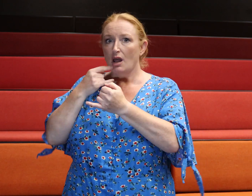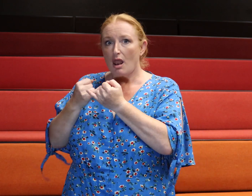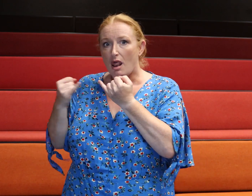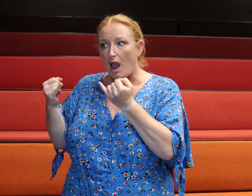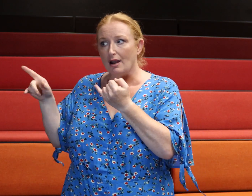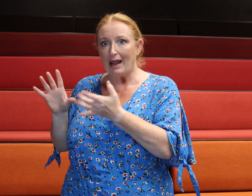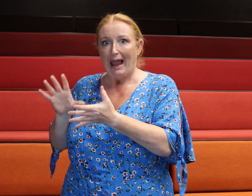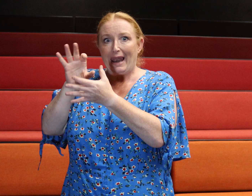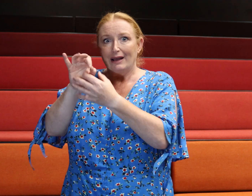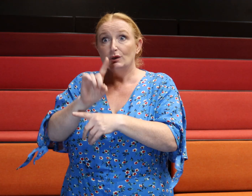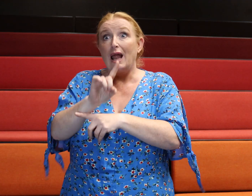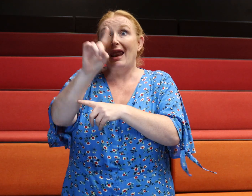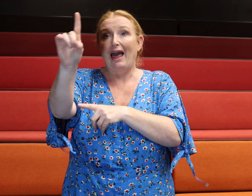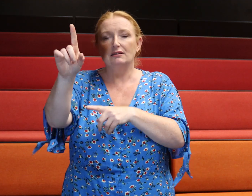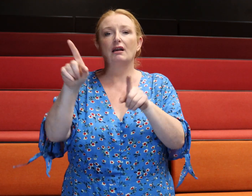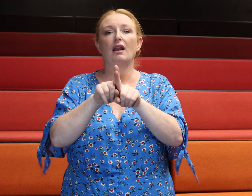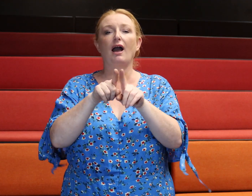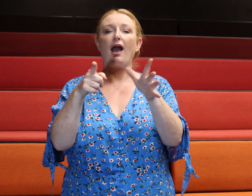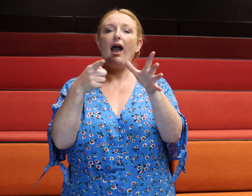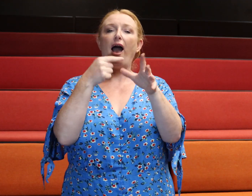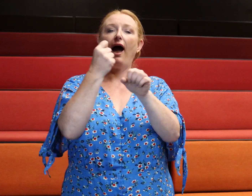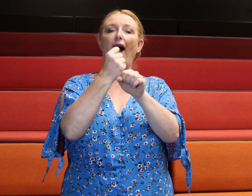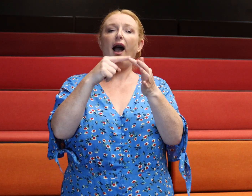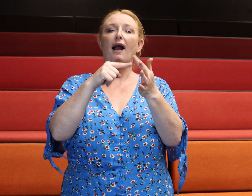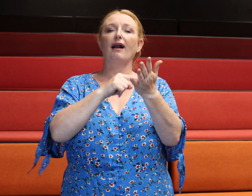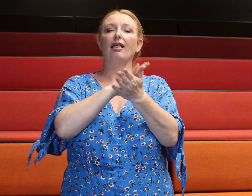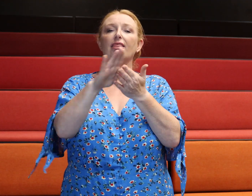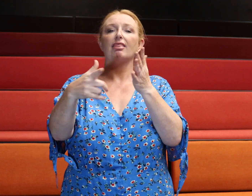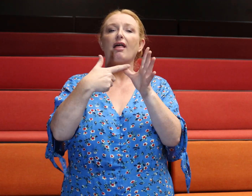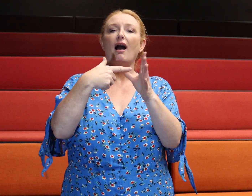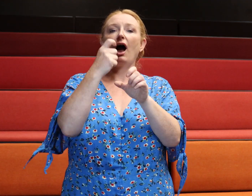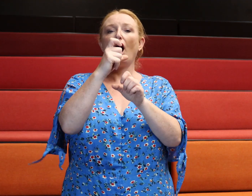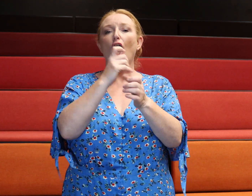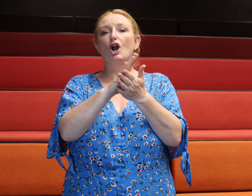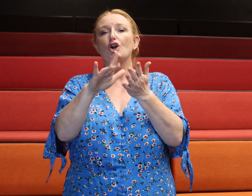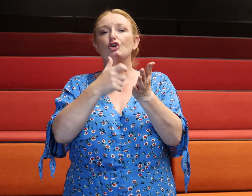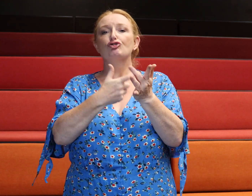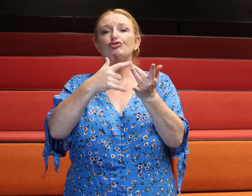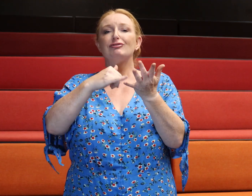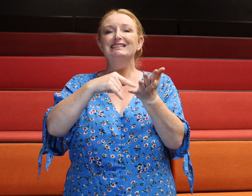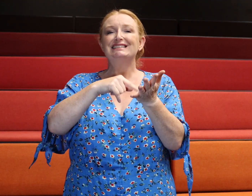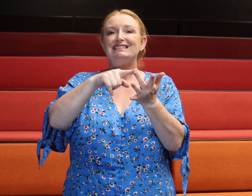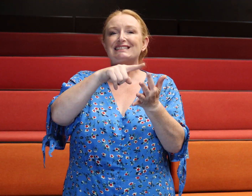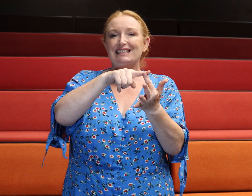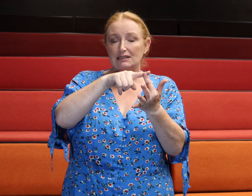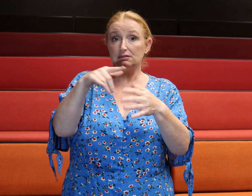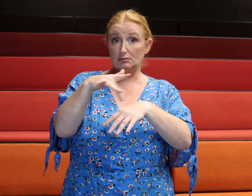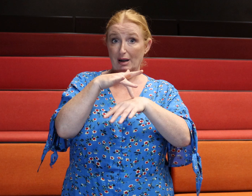for the outcome of the Agatha Christie play that you're going to see at the end. Which line is really important